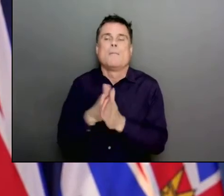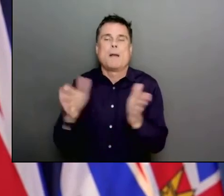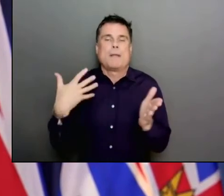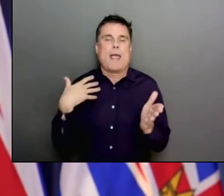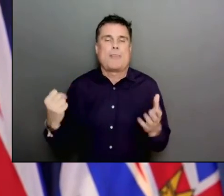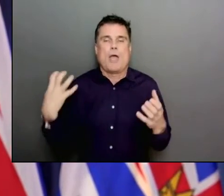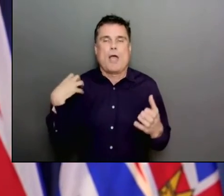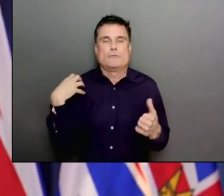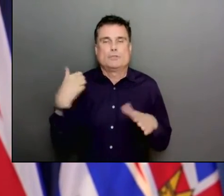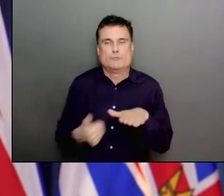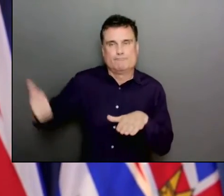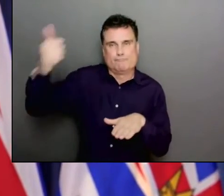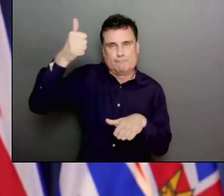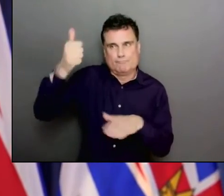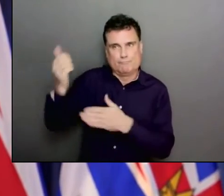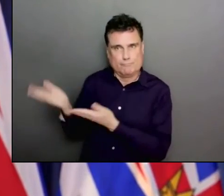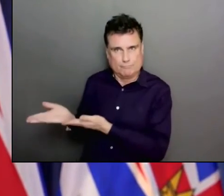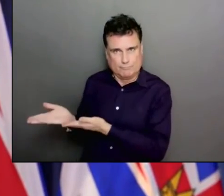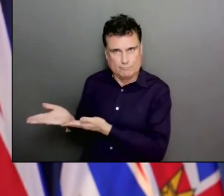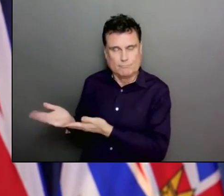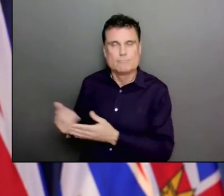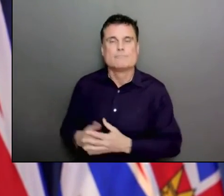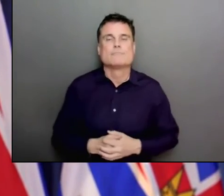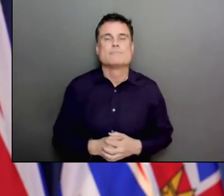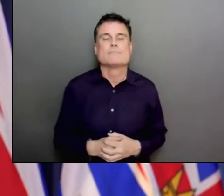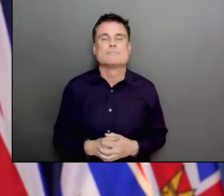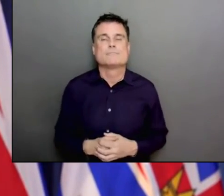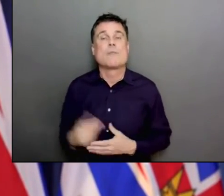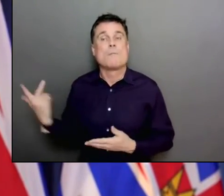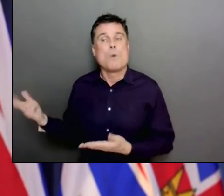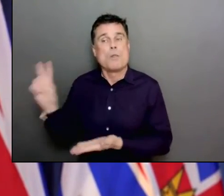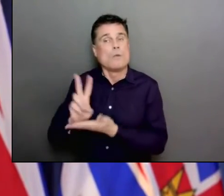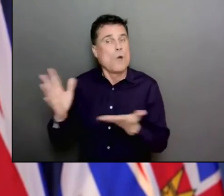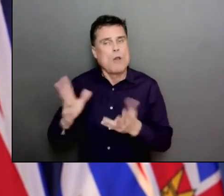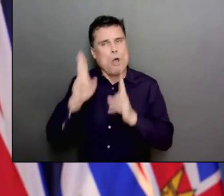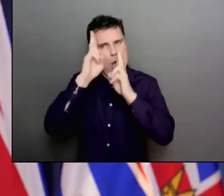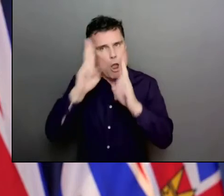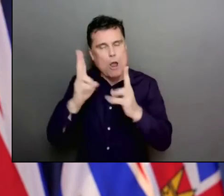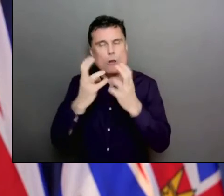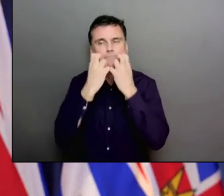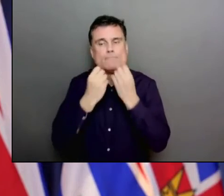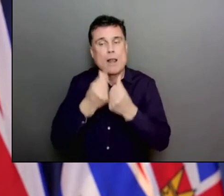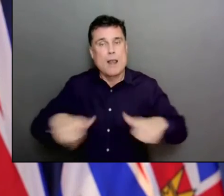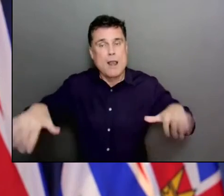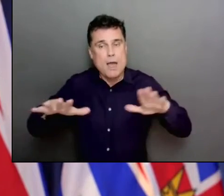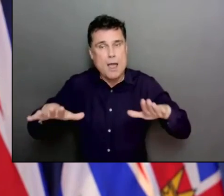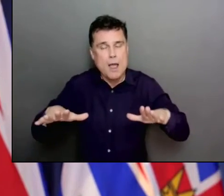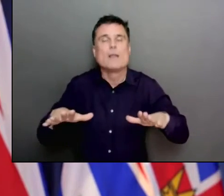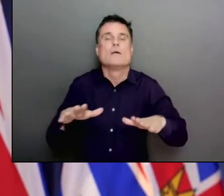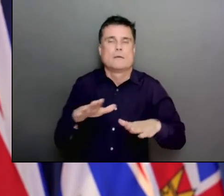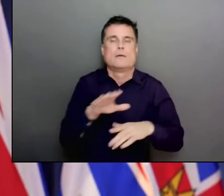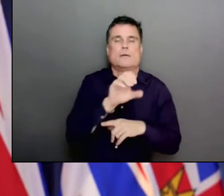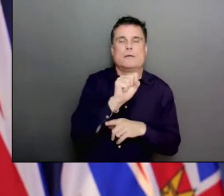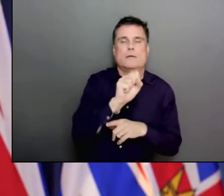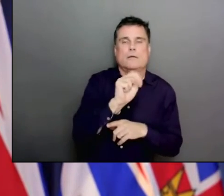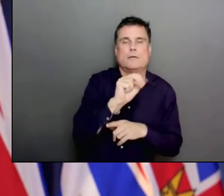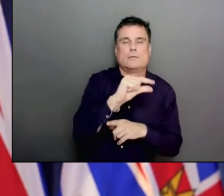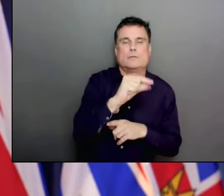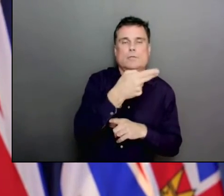We're honoured to be here on the territory of the electing electing electing, the Songhees and Esquimalt First Nations.